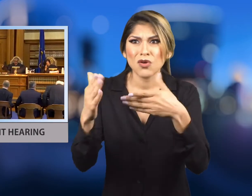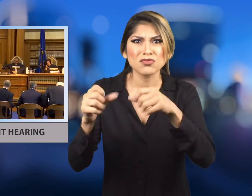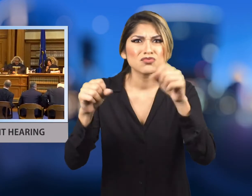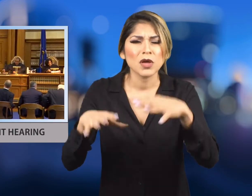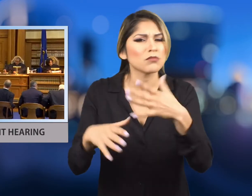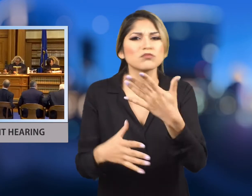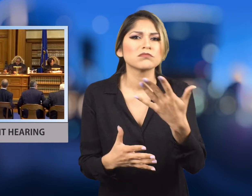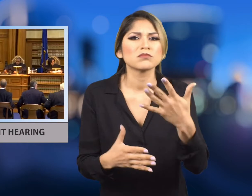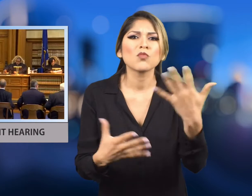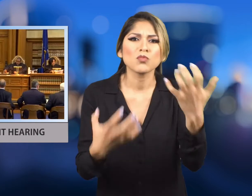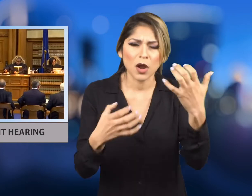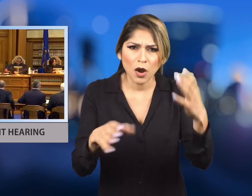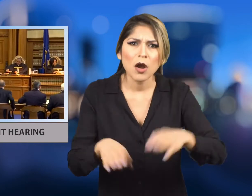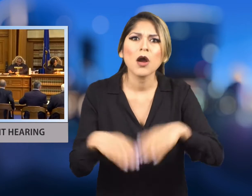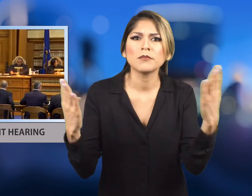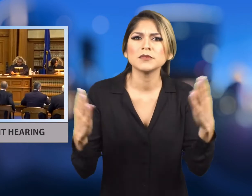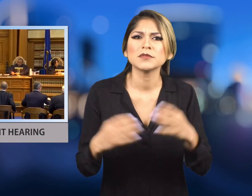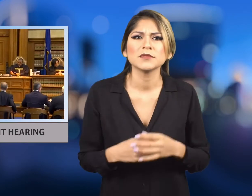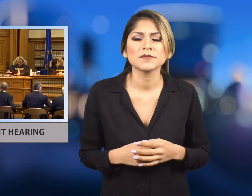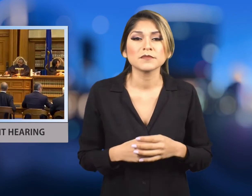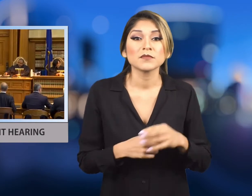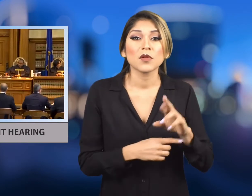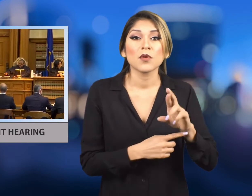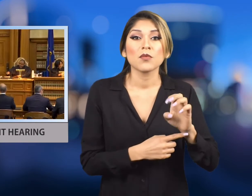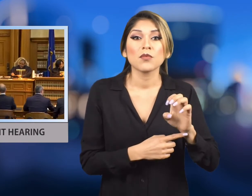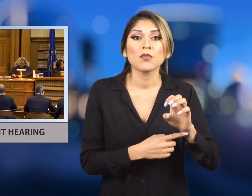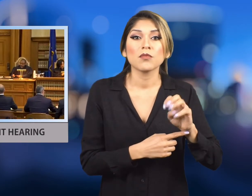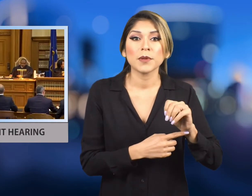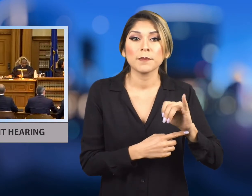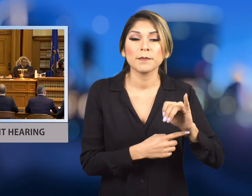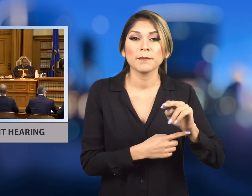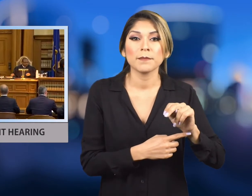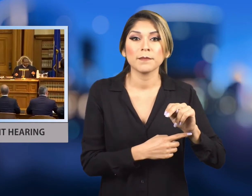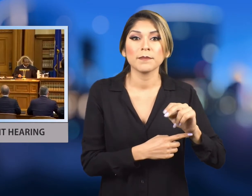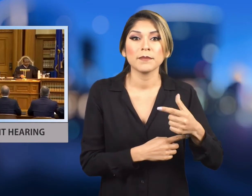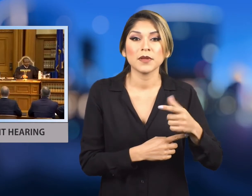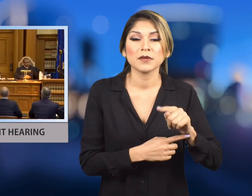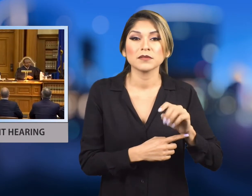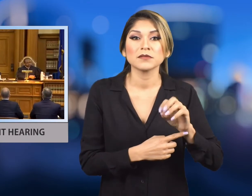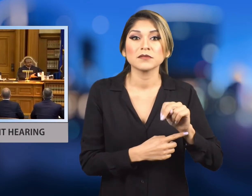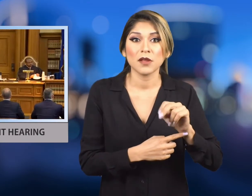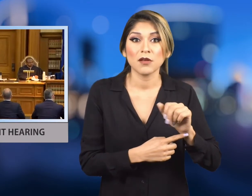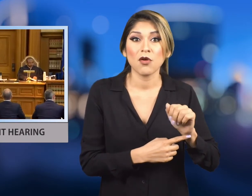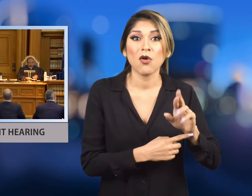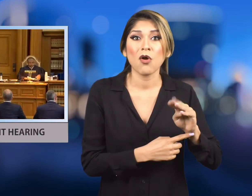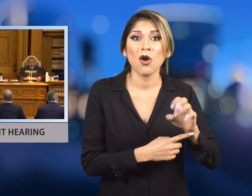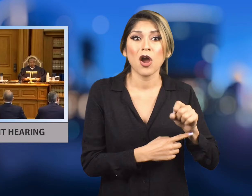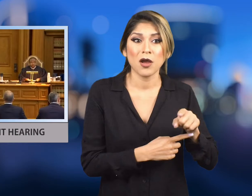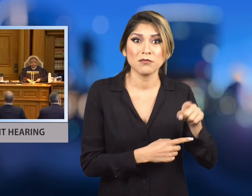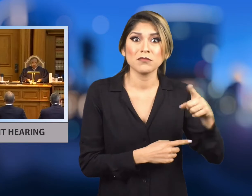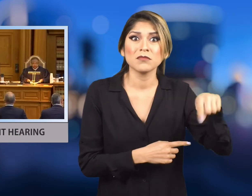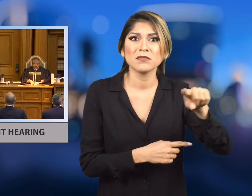Remington Arms. They are the maker of the